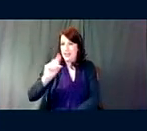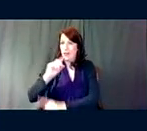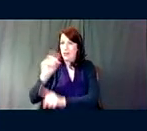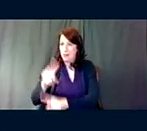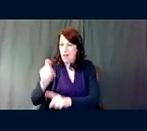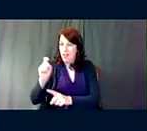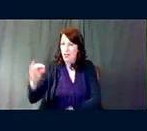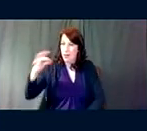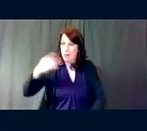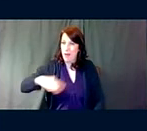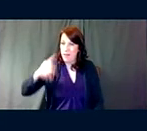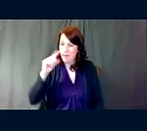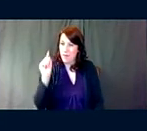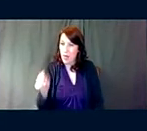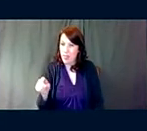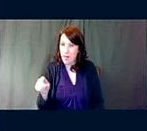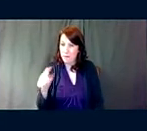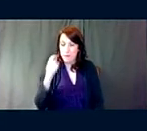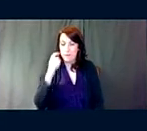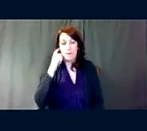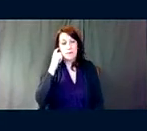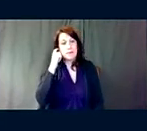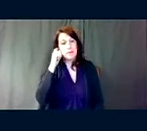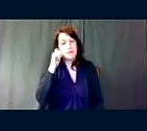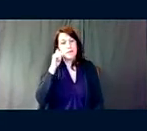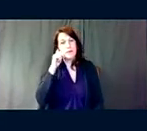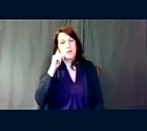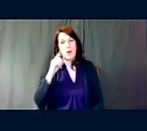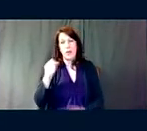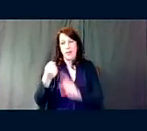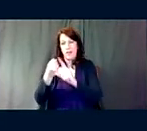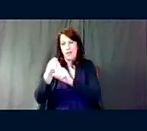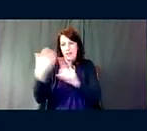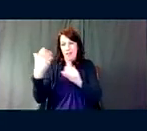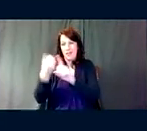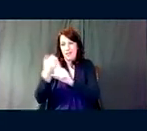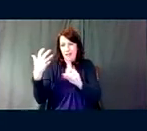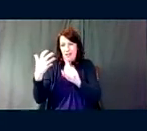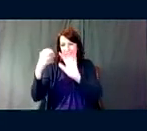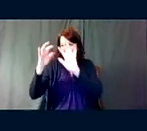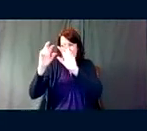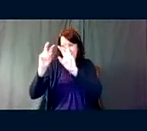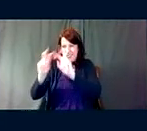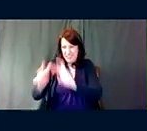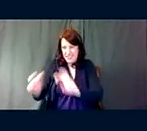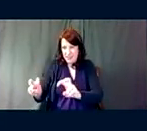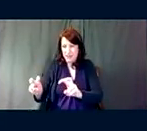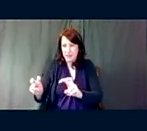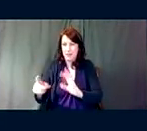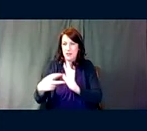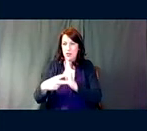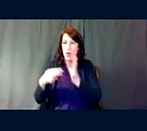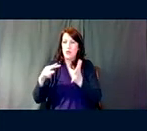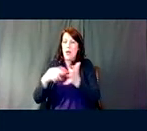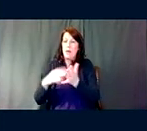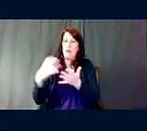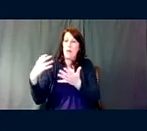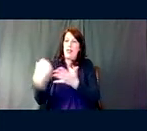RESPOND TO AM DRUG AND COULD HAVE BEEN BENEFICIAL AND HELPFUL FOR THEM. THAT'S WHAT I MEAN BY LEVERAGING